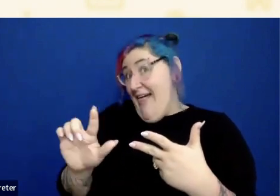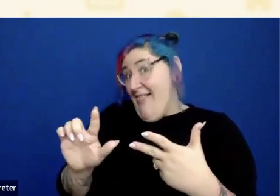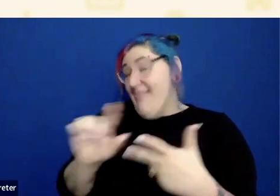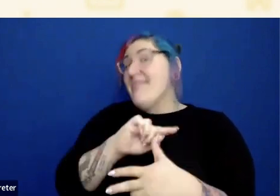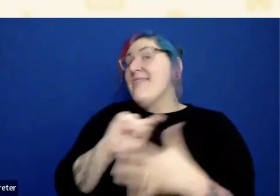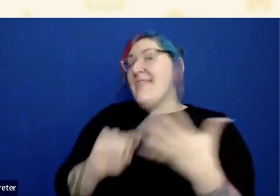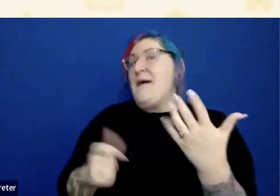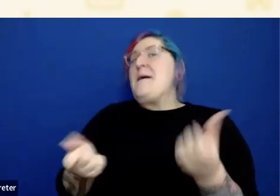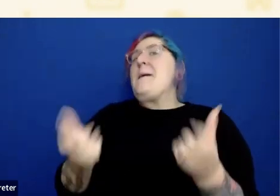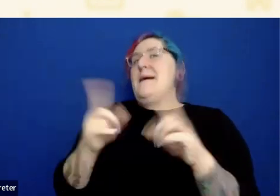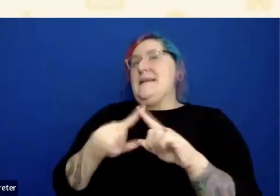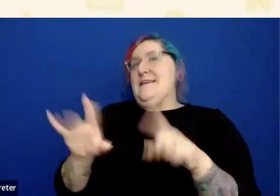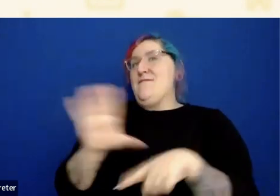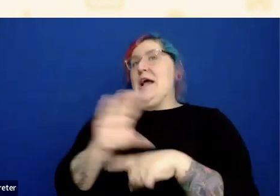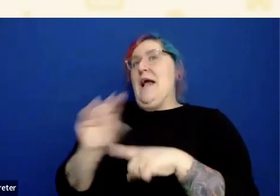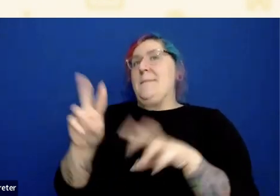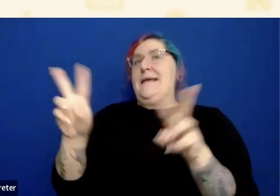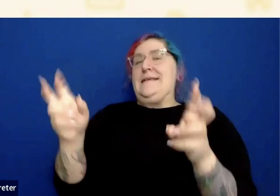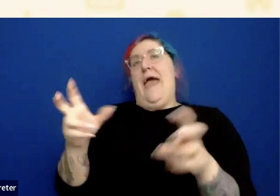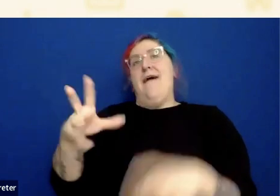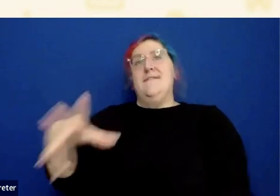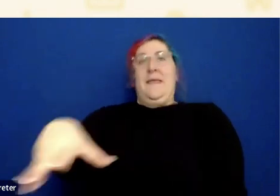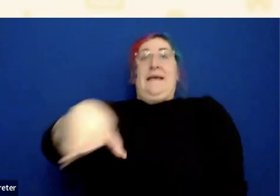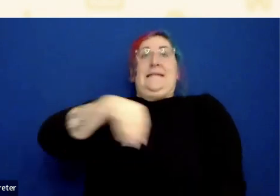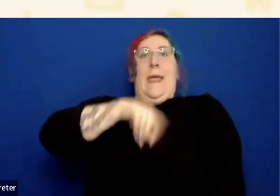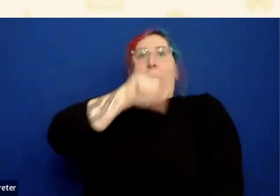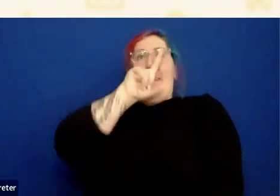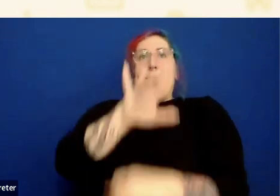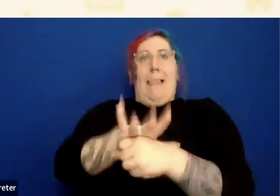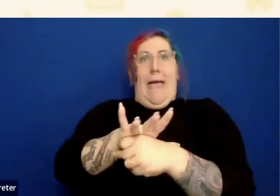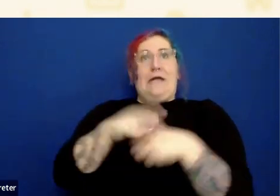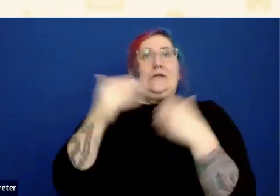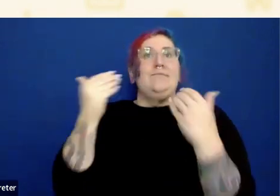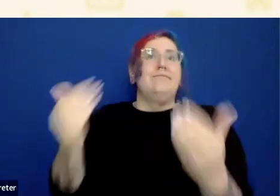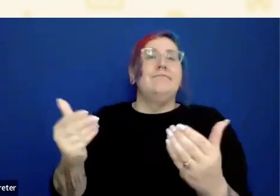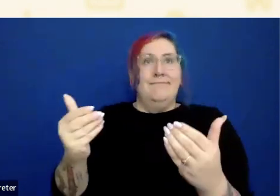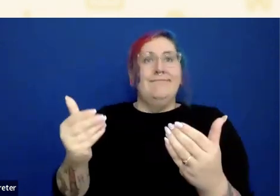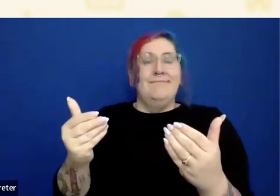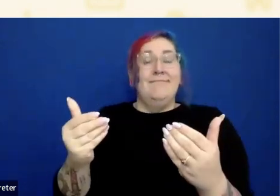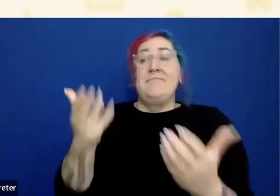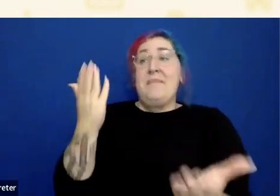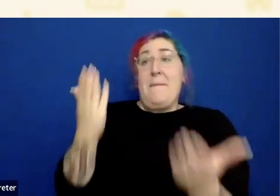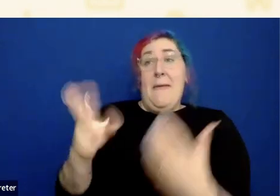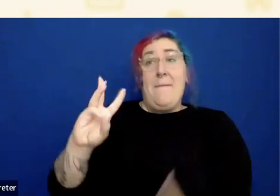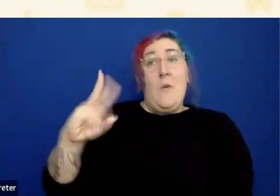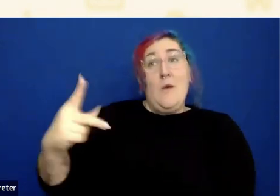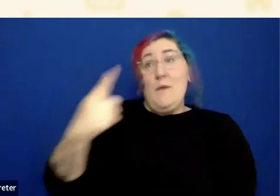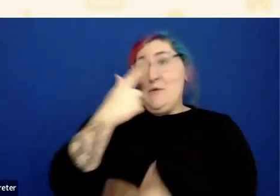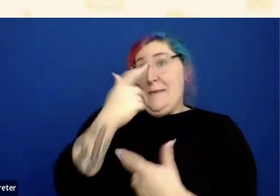So if WordPress might be interested in taking the GAAD Pledge next year,